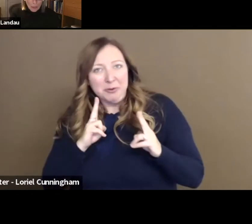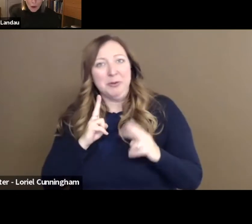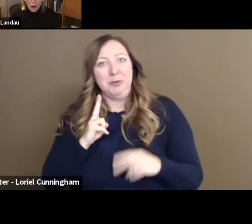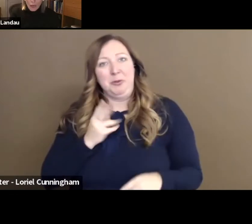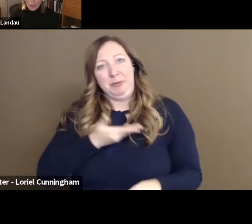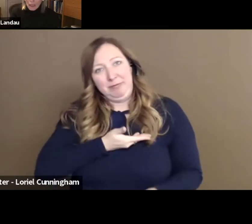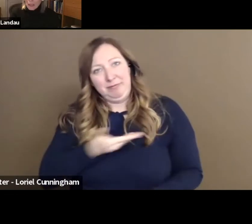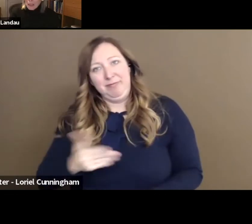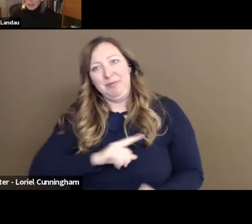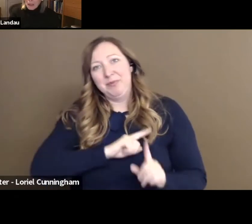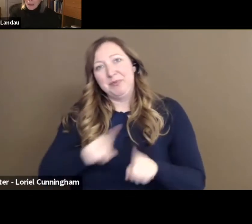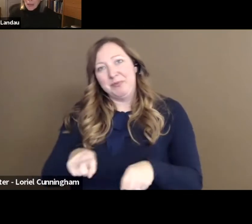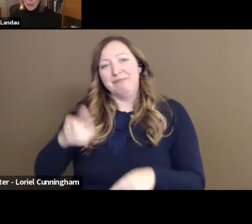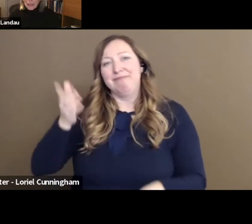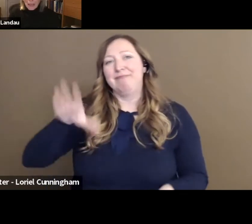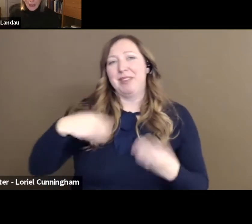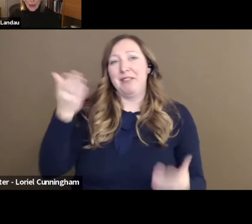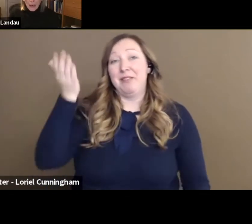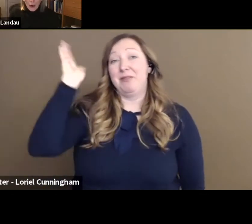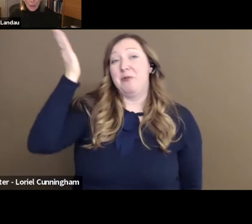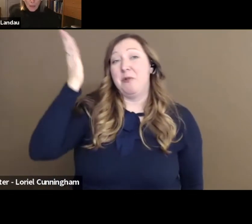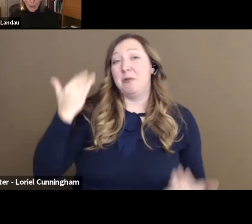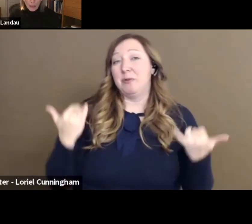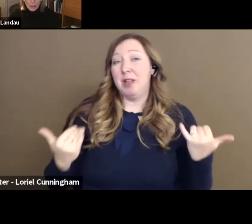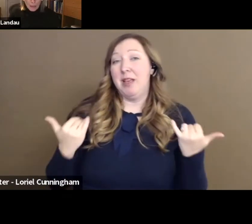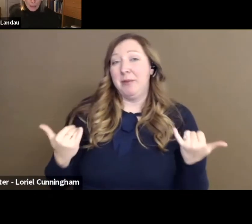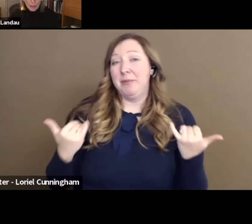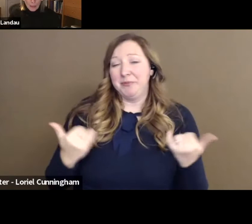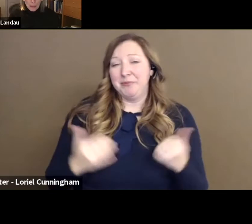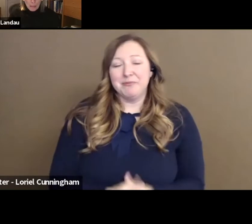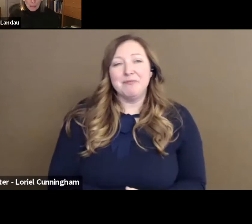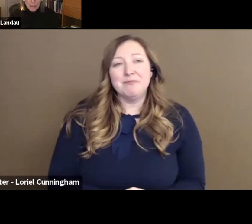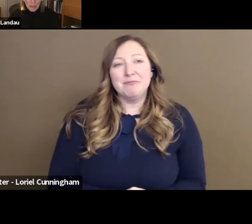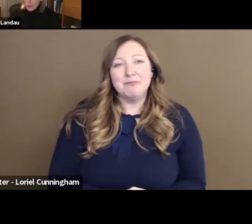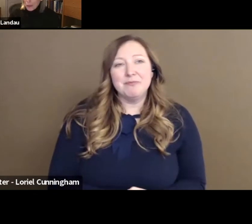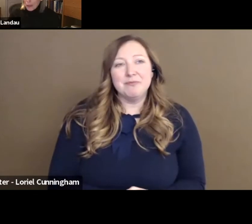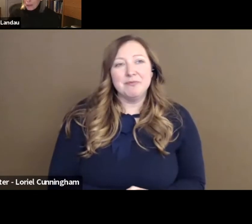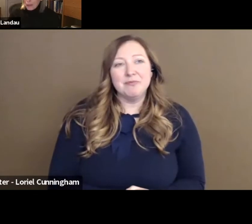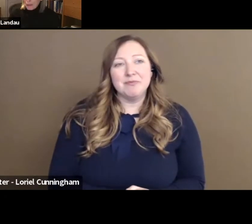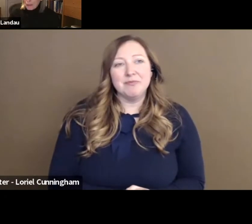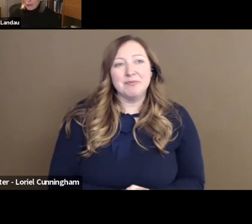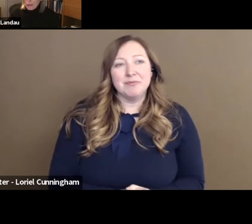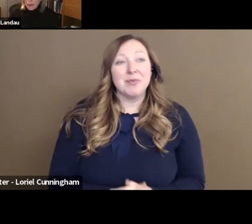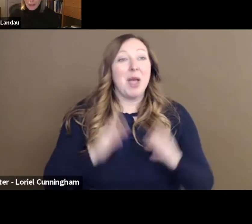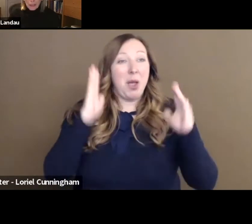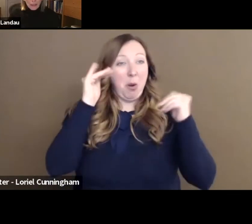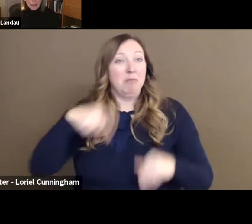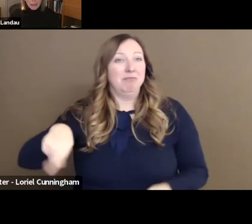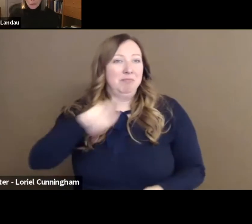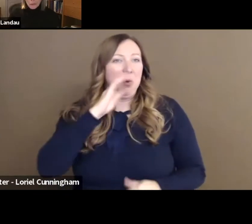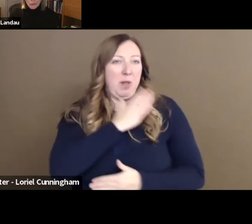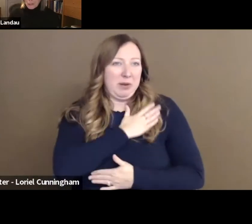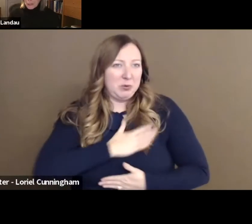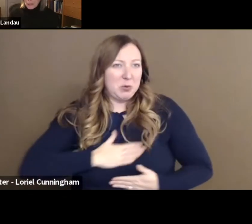talk um and i i hope that um that you'll